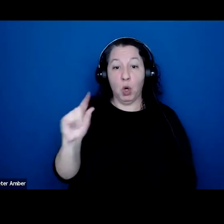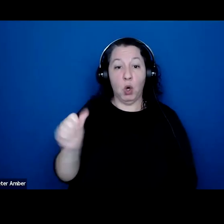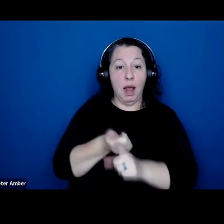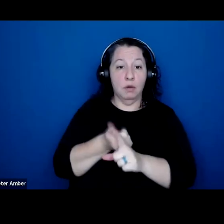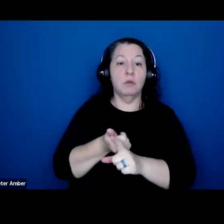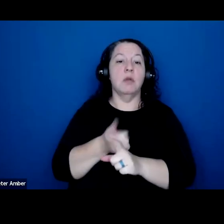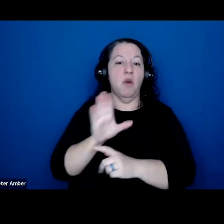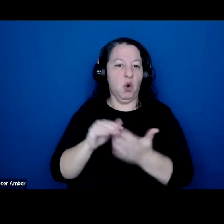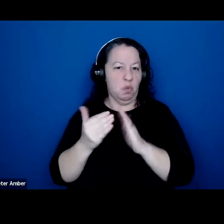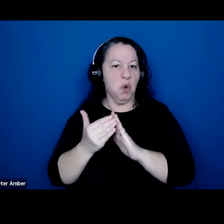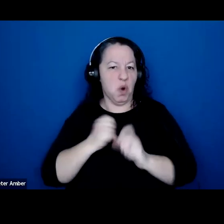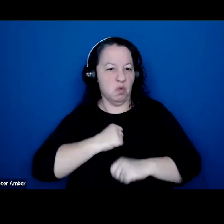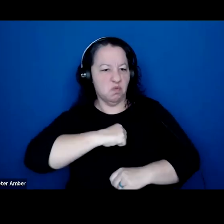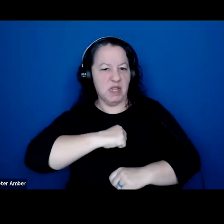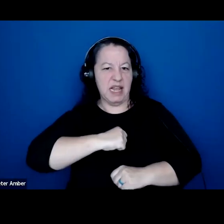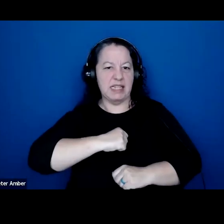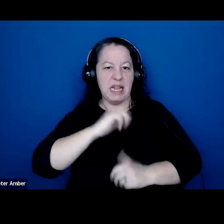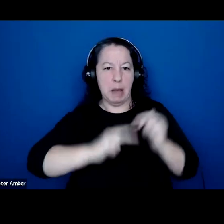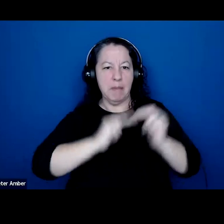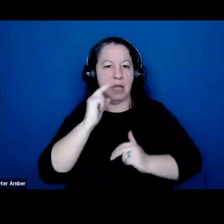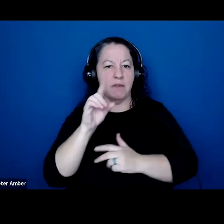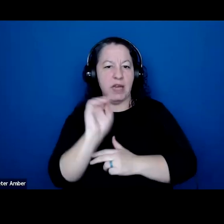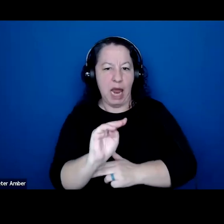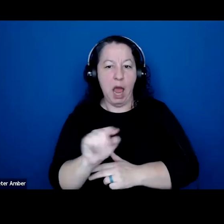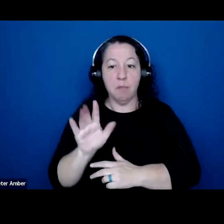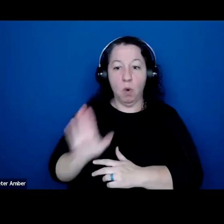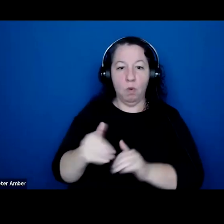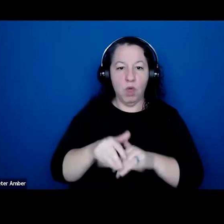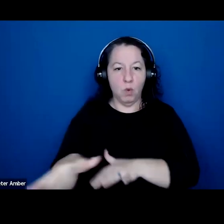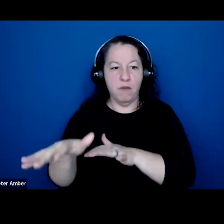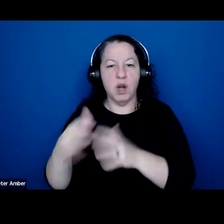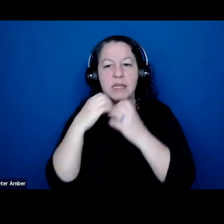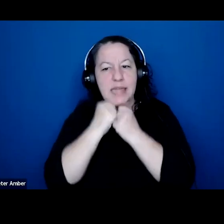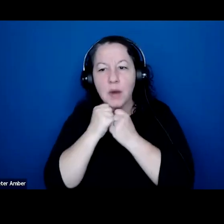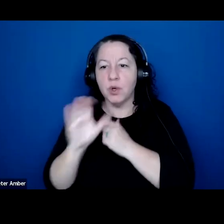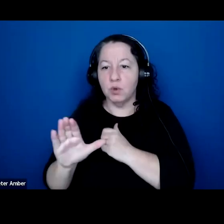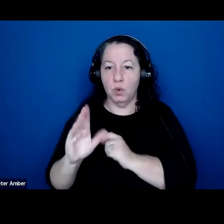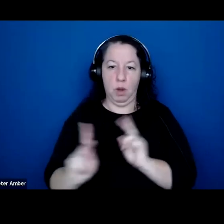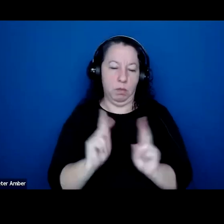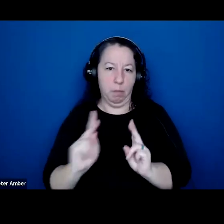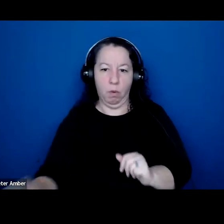on the Gualcarque River, a river sacred to the Lenca people. For this work, she was assassinated